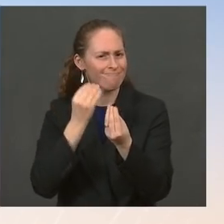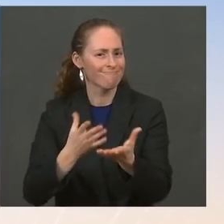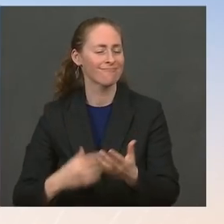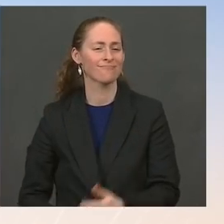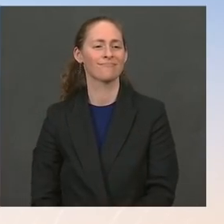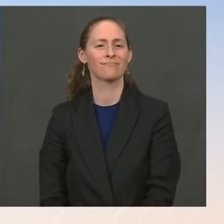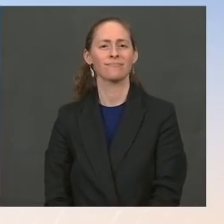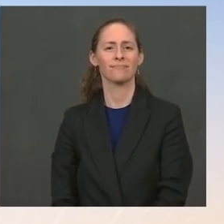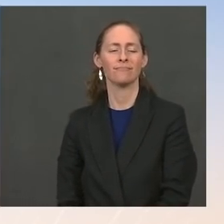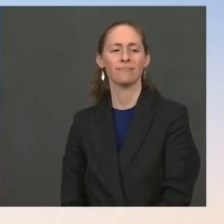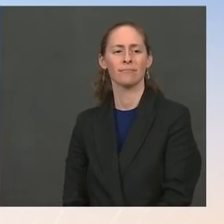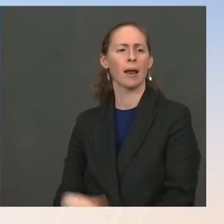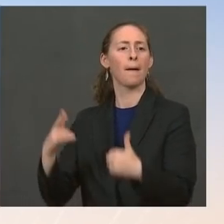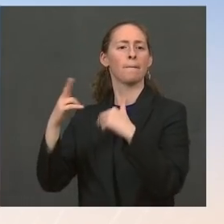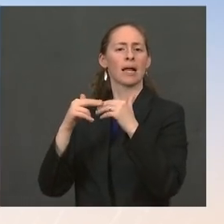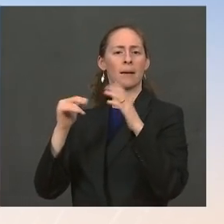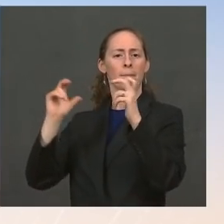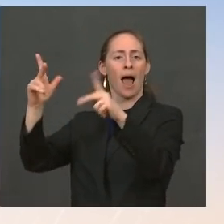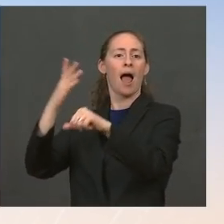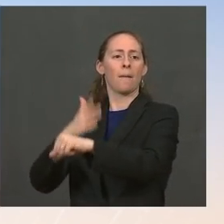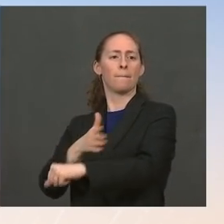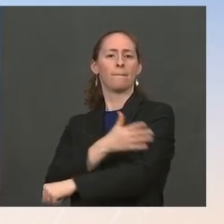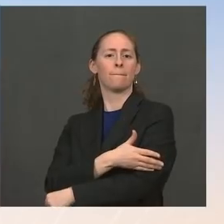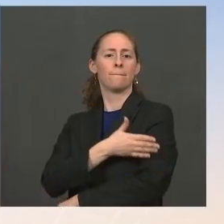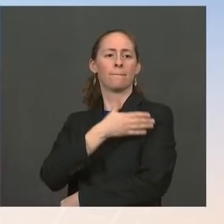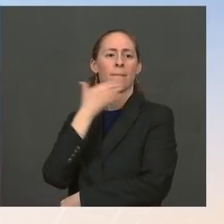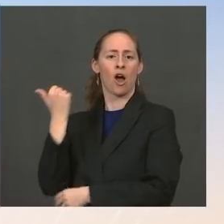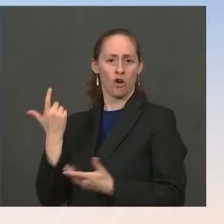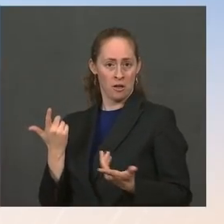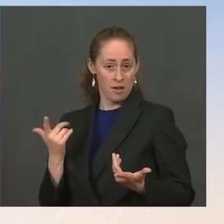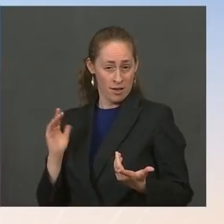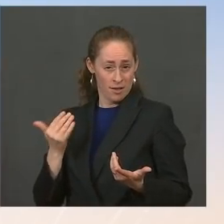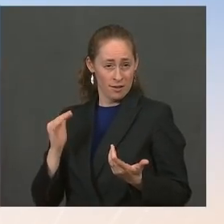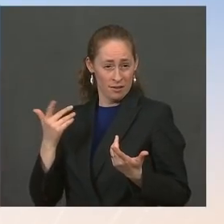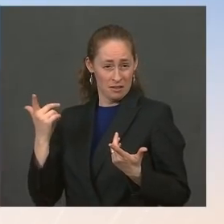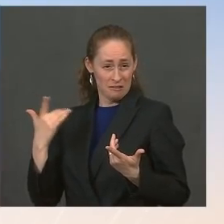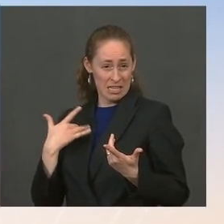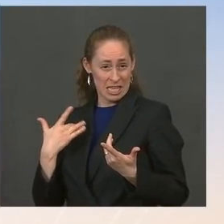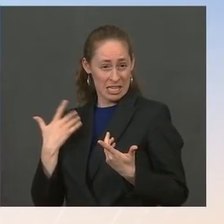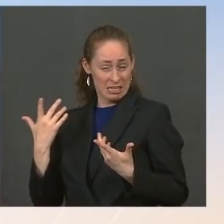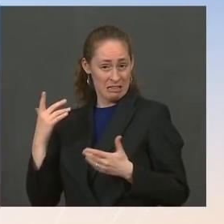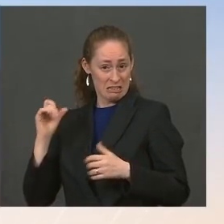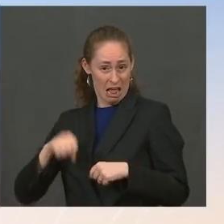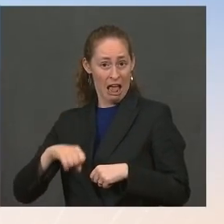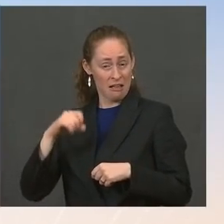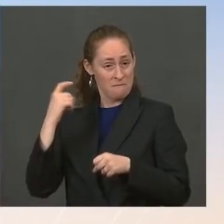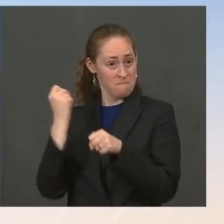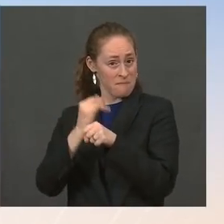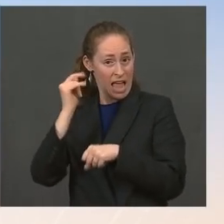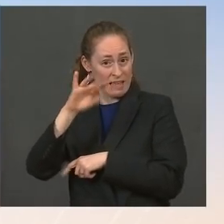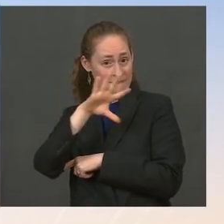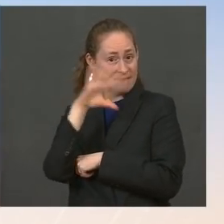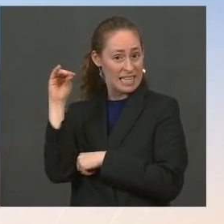How confident is the President that he will be able to keep all 50 senators on board with minimal changes? And on the topic of changes,